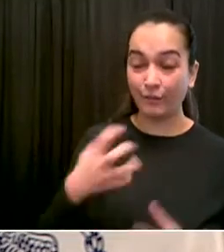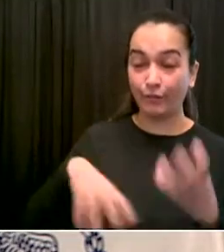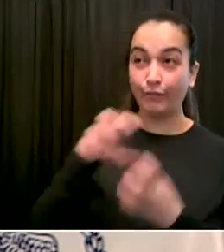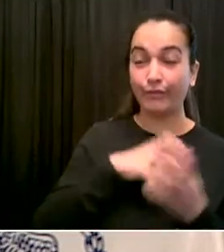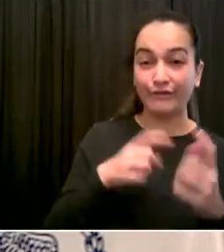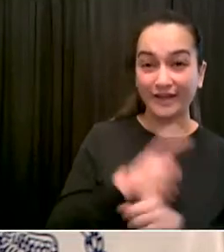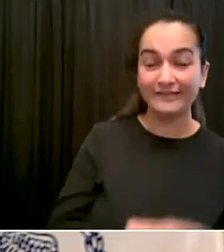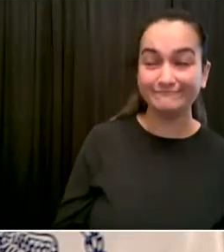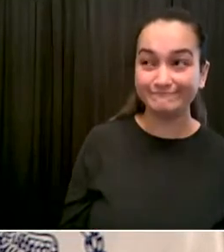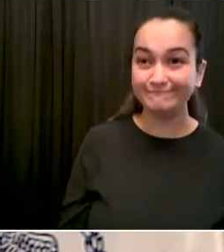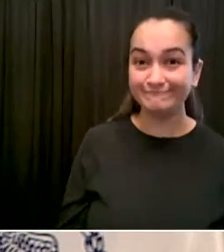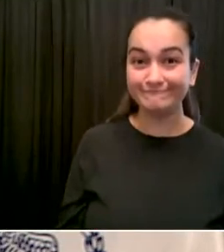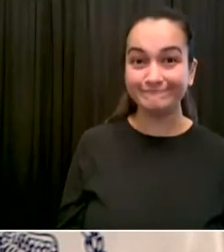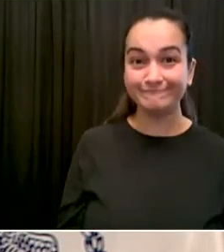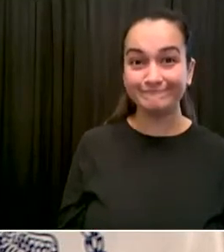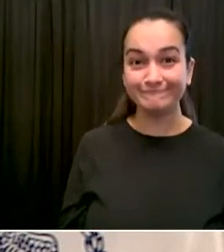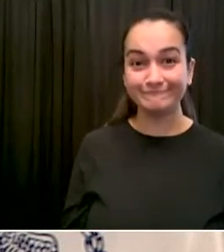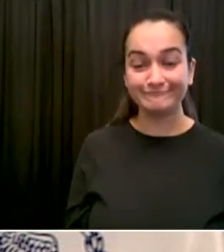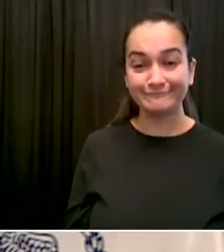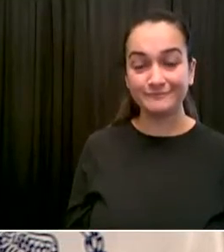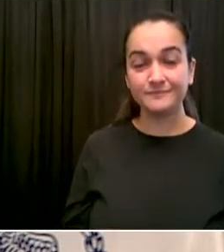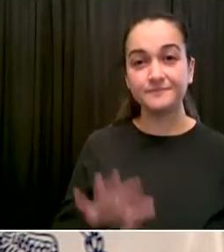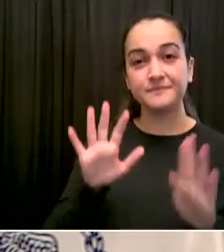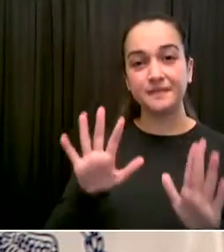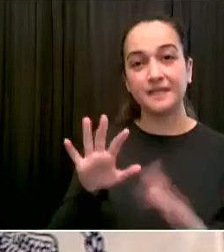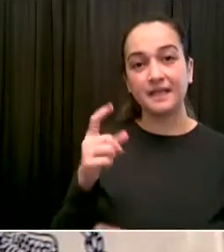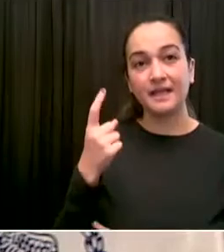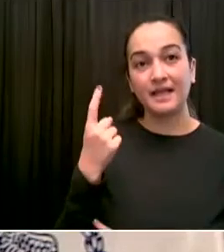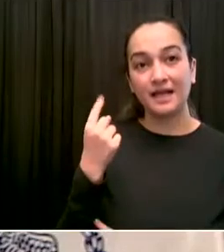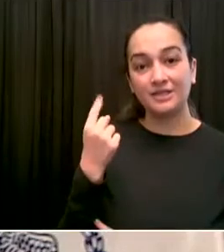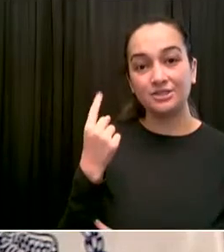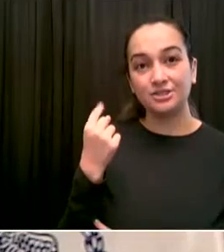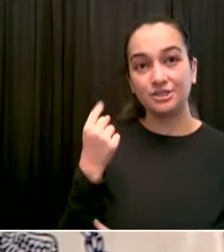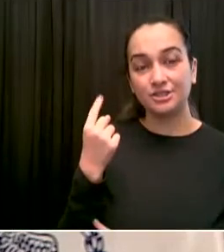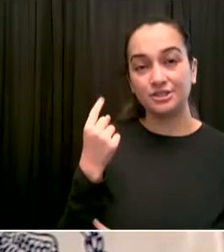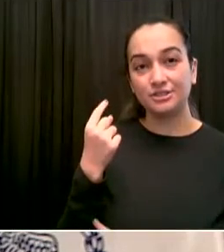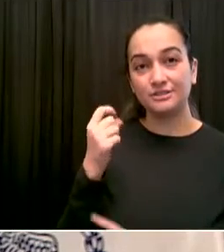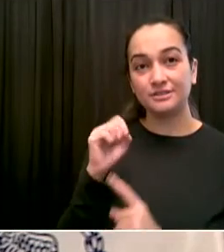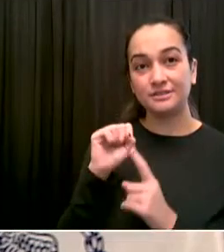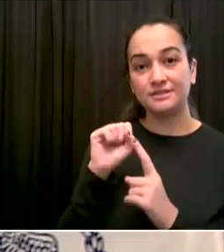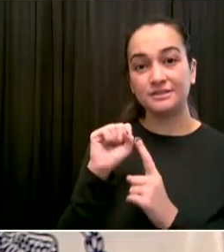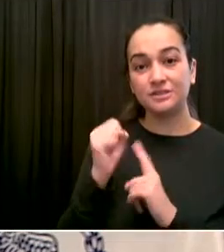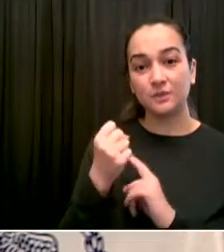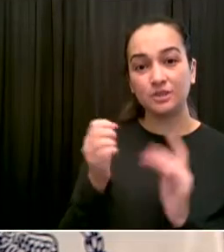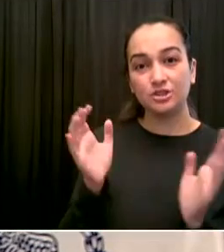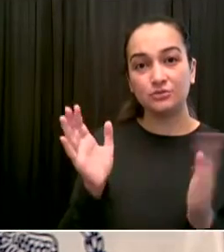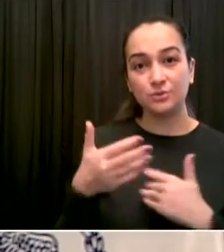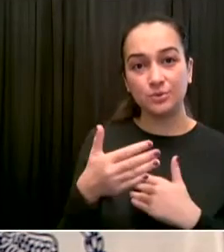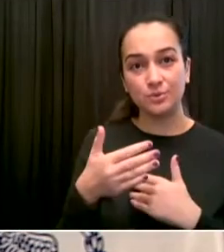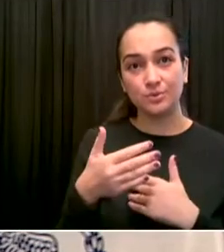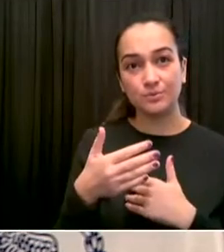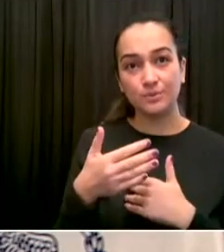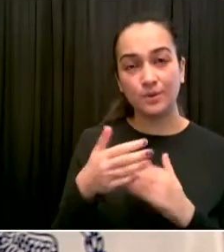SITUATION ROOM, LAST YEAR, THE